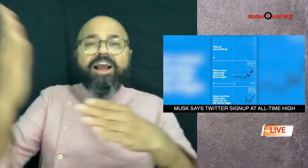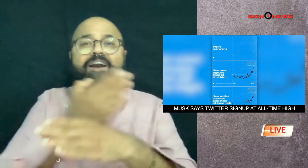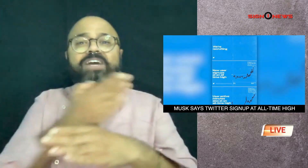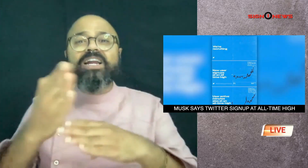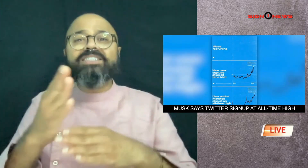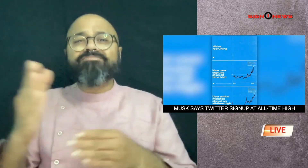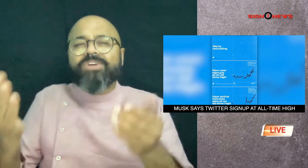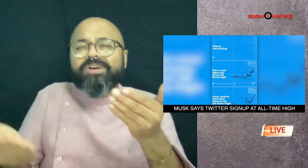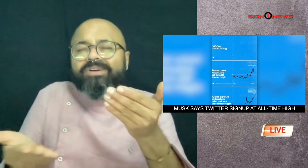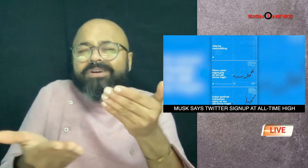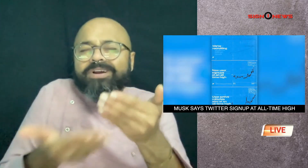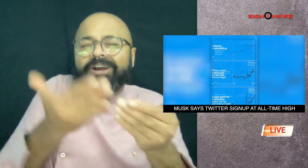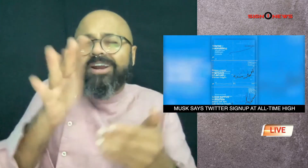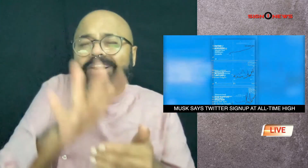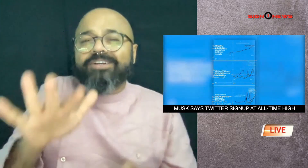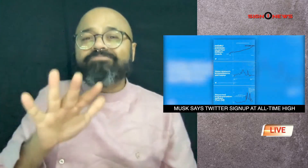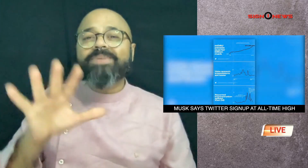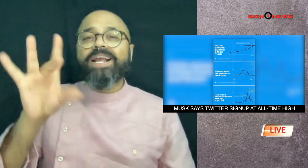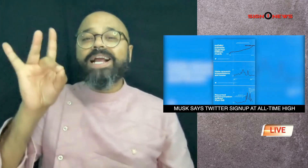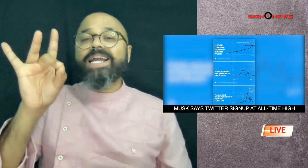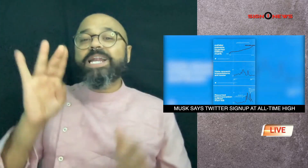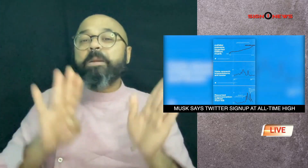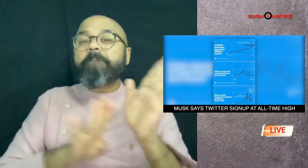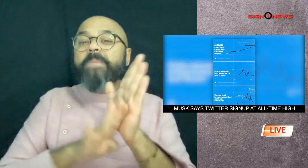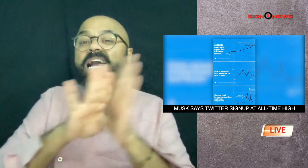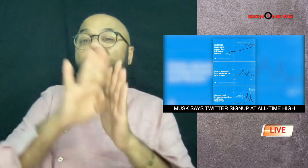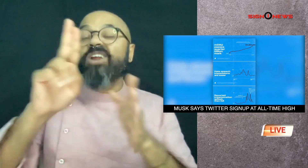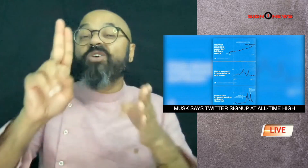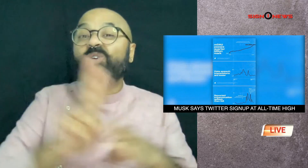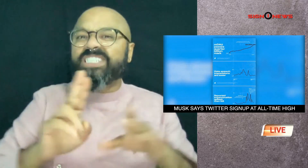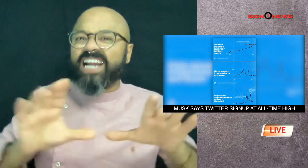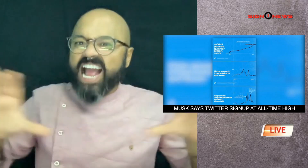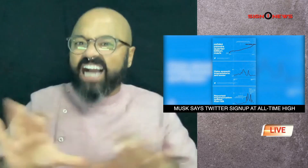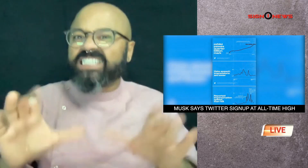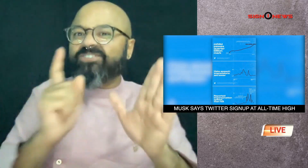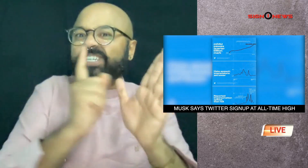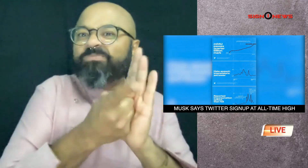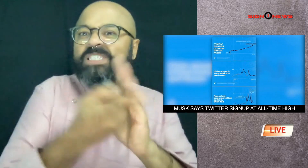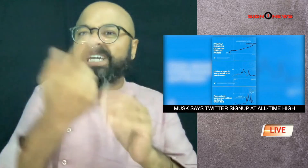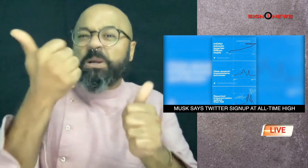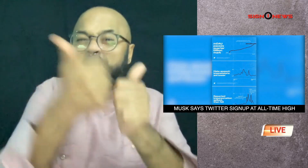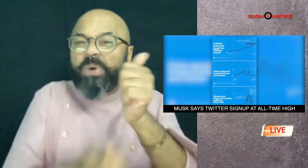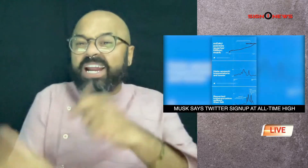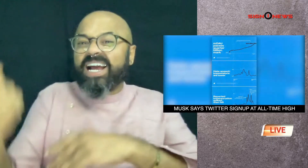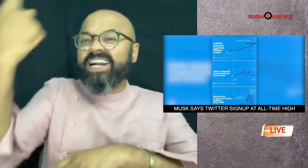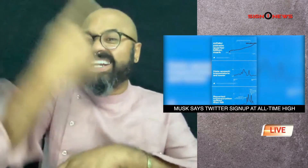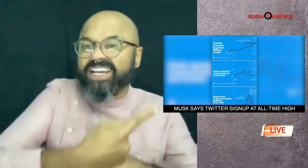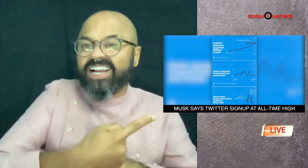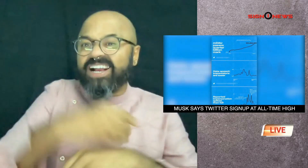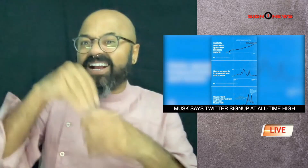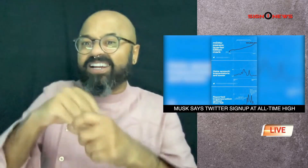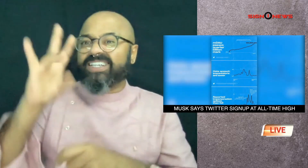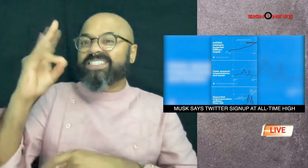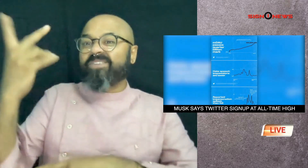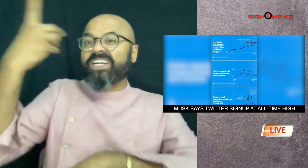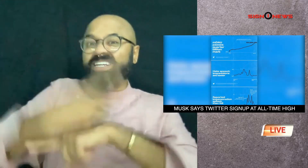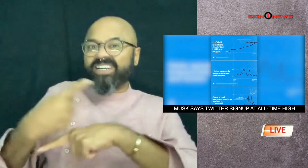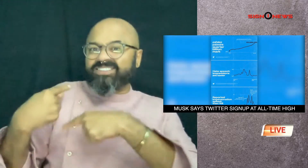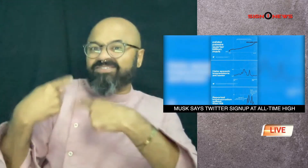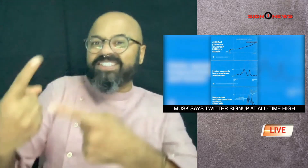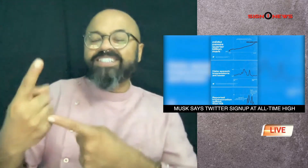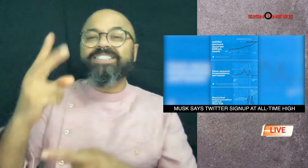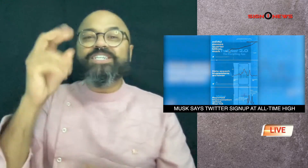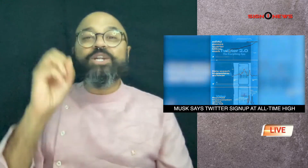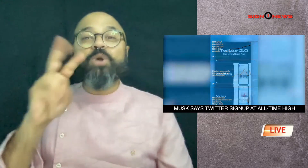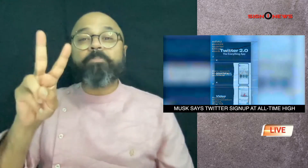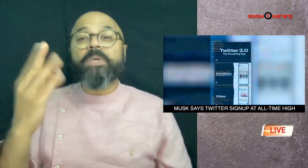averaging nearly 8 billion user active minutes per day in the last seven days as of November 15